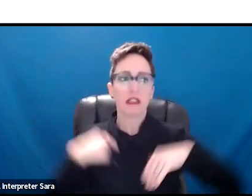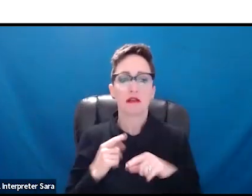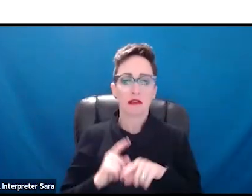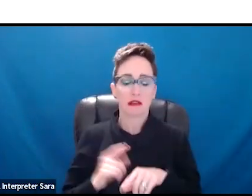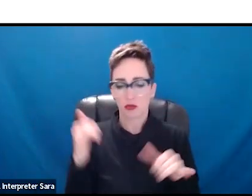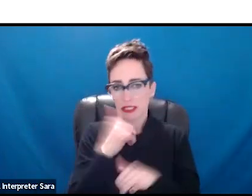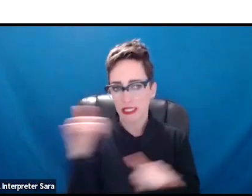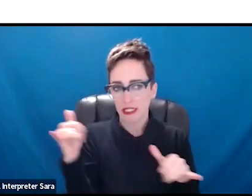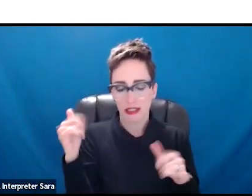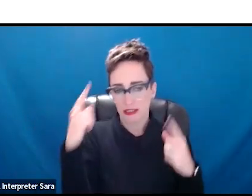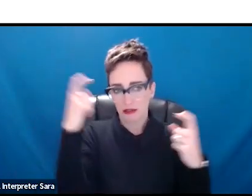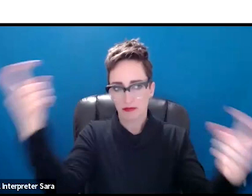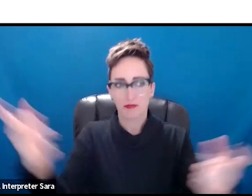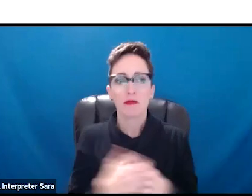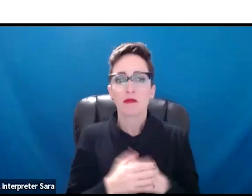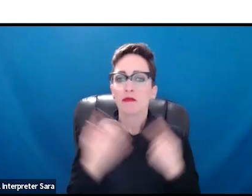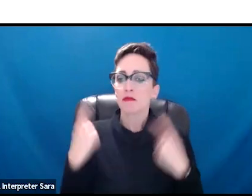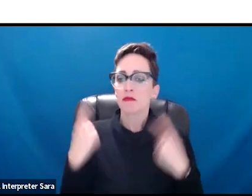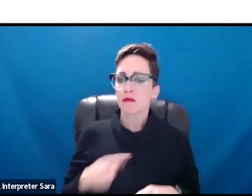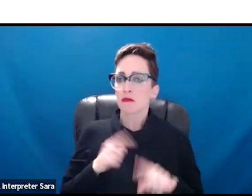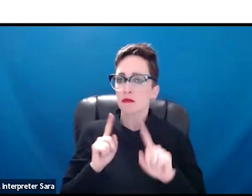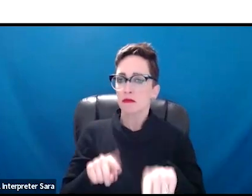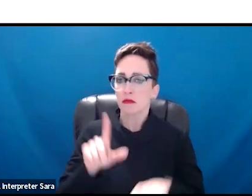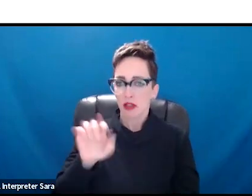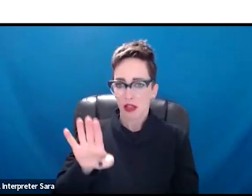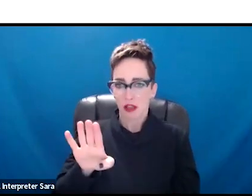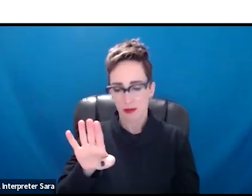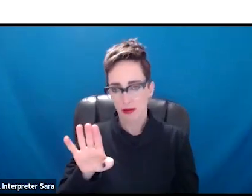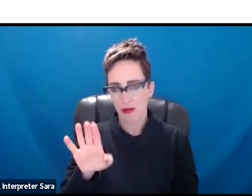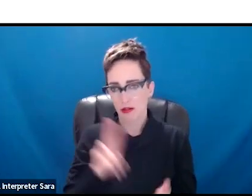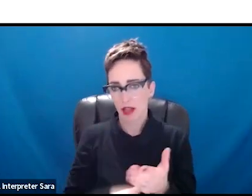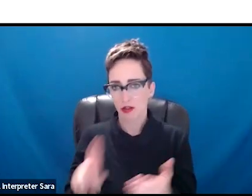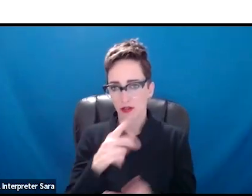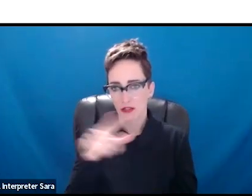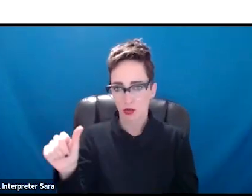Once I went to the labs at the University of Georgia campus